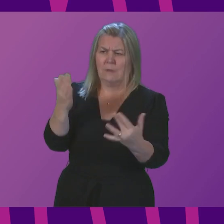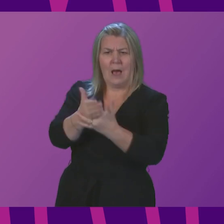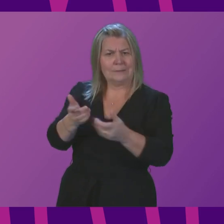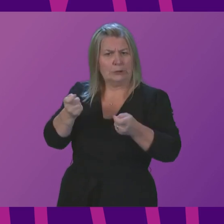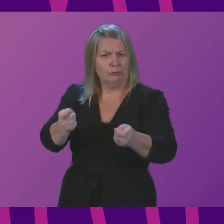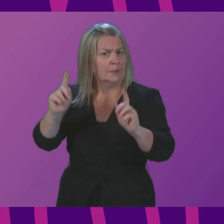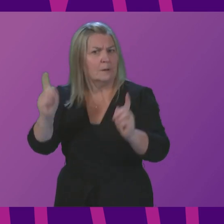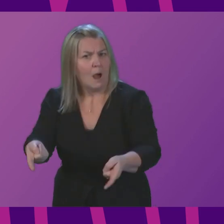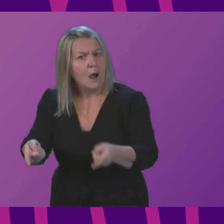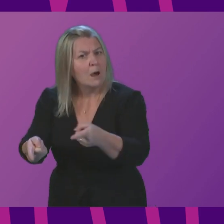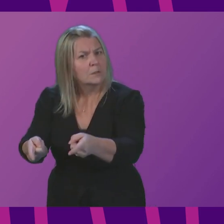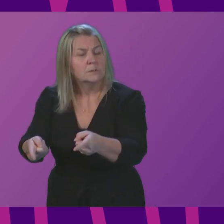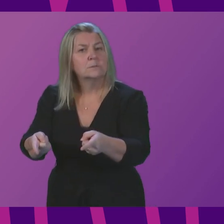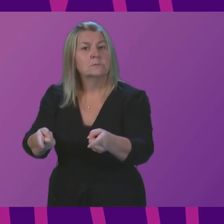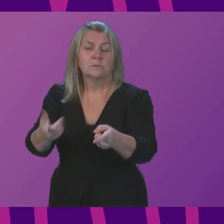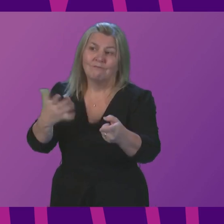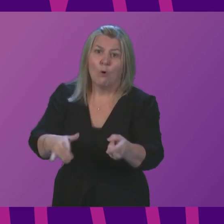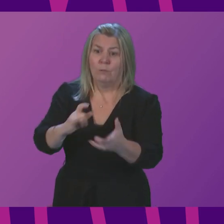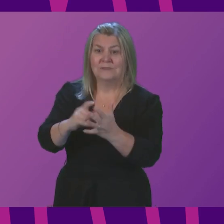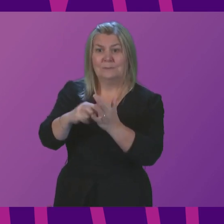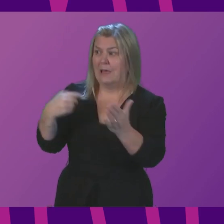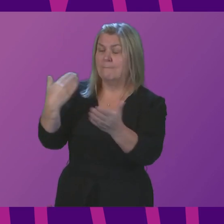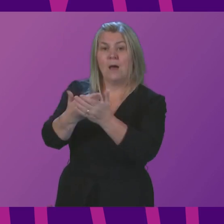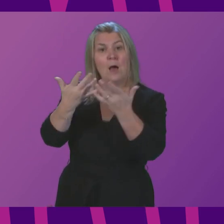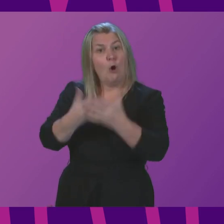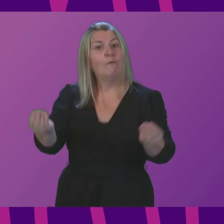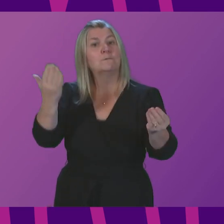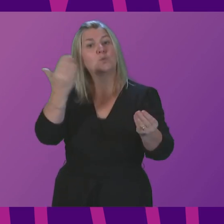condition and has been absent from school since September. Her general practitioner